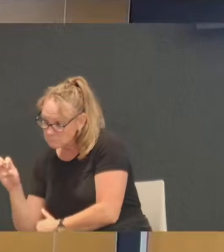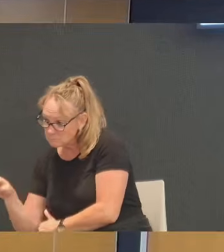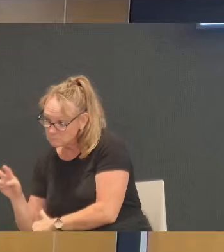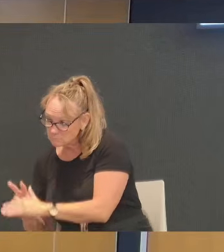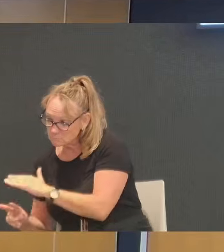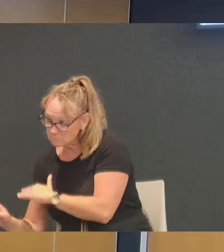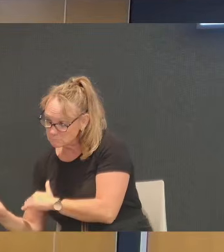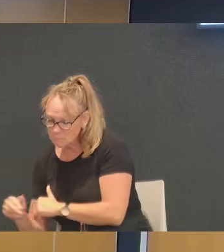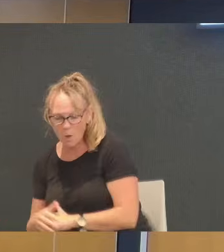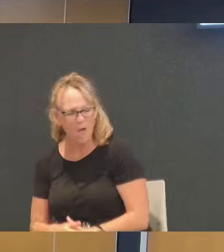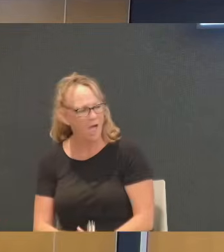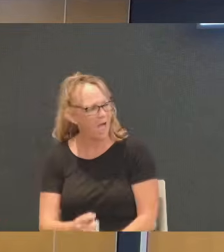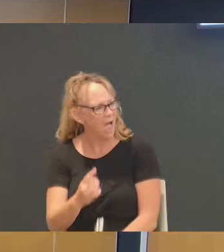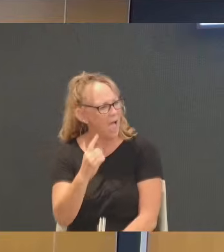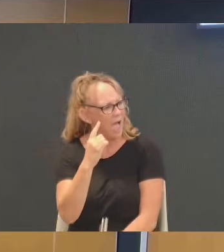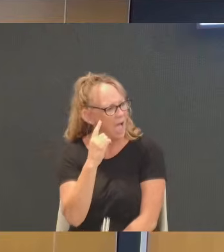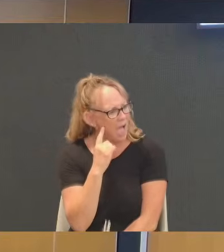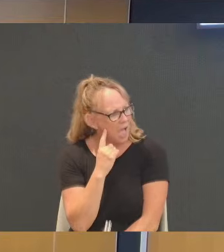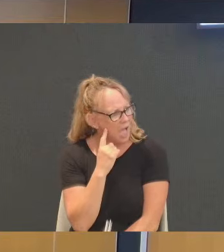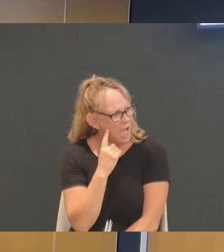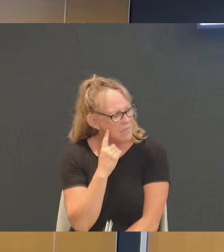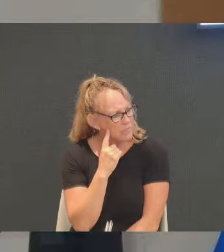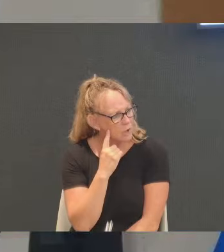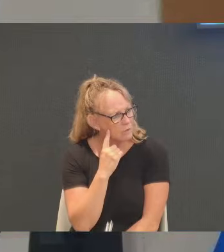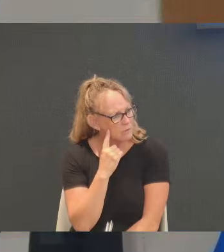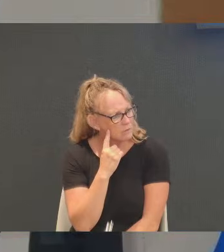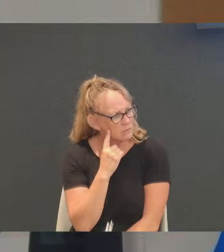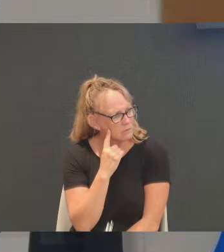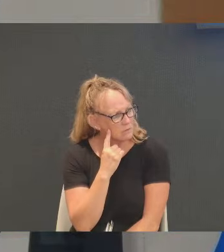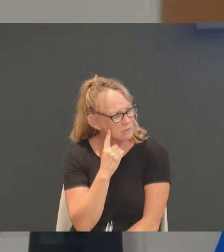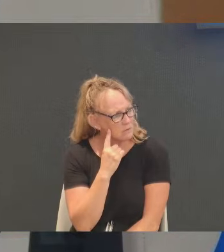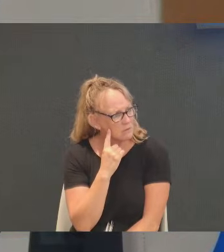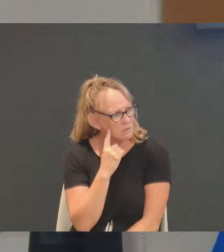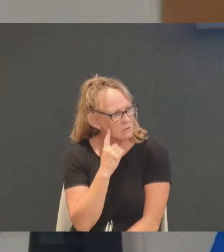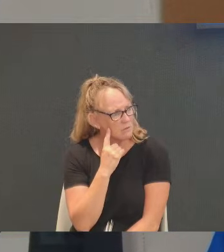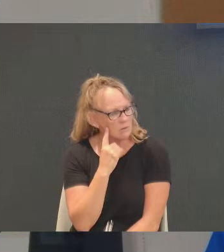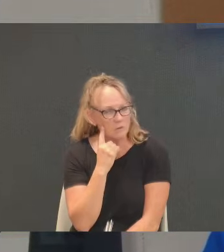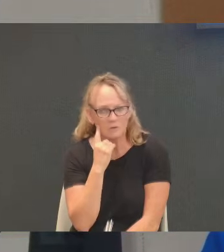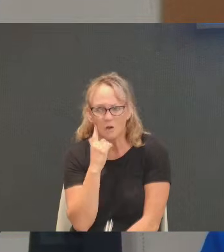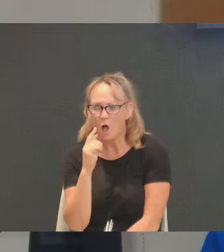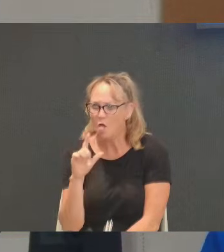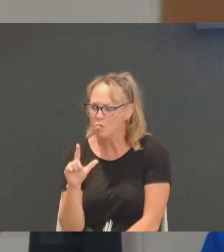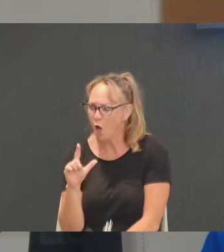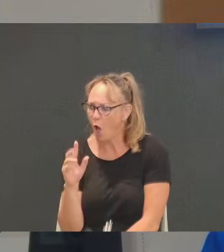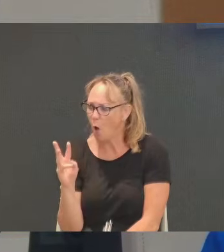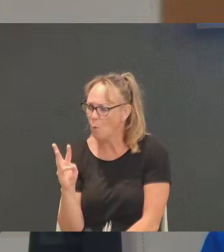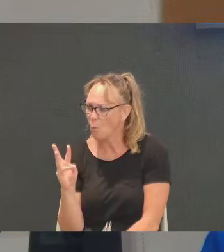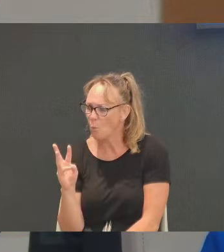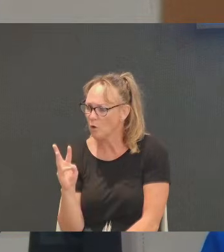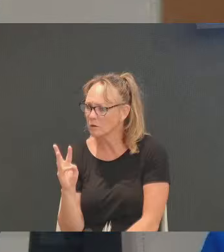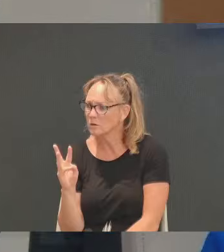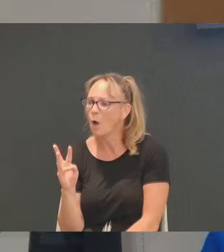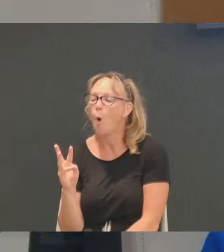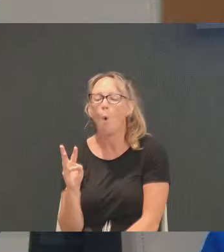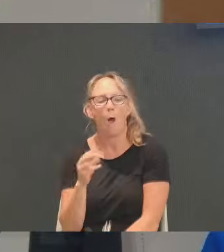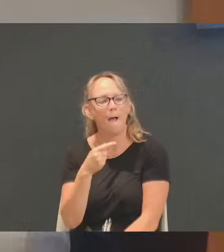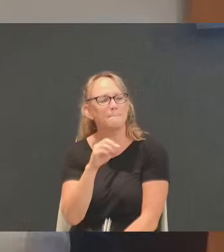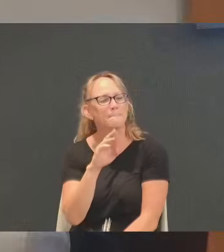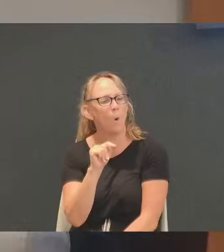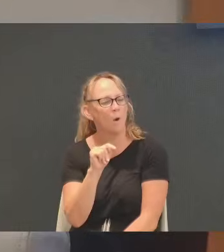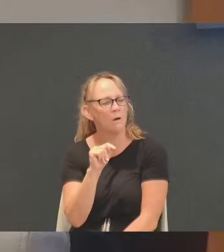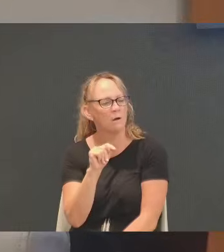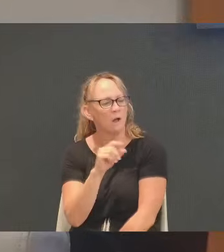I thought the port authority got the long word out. What's going on with that there? I know the